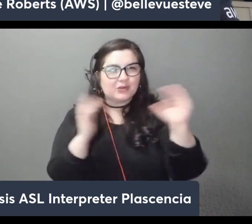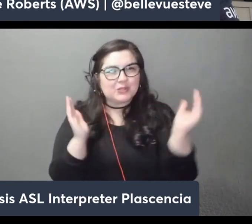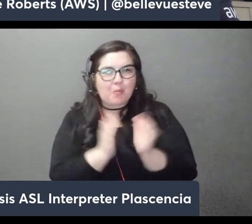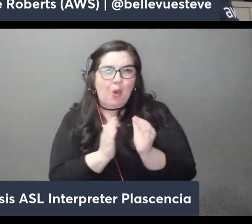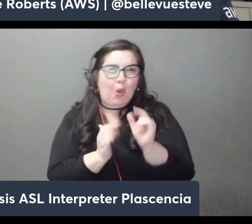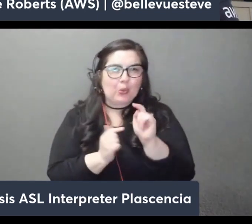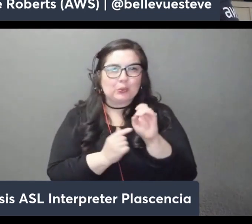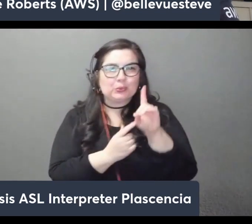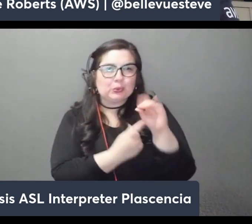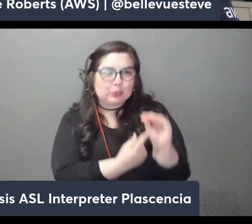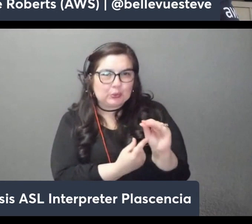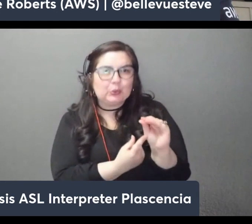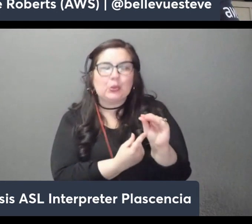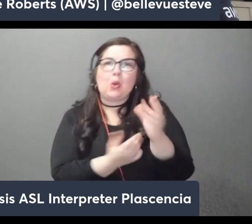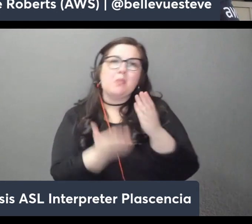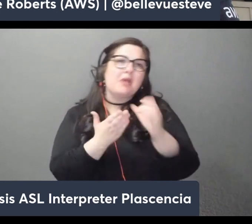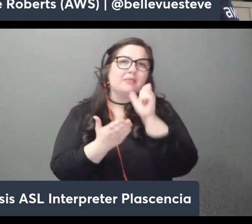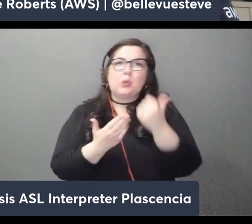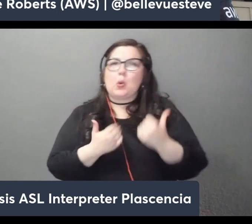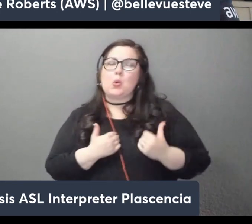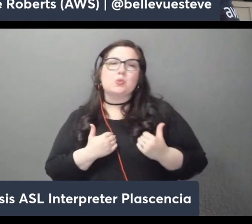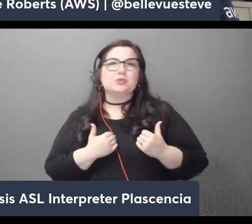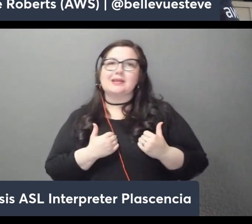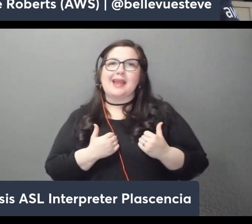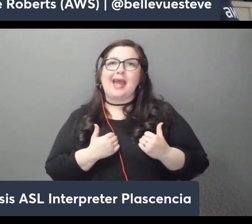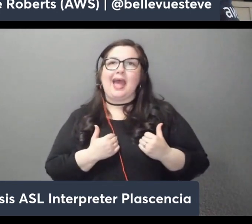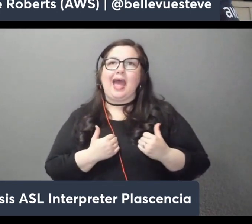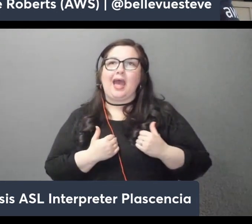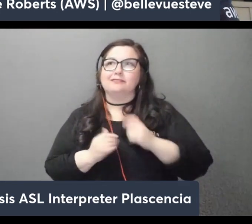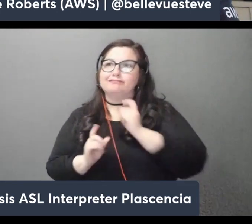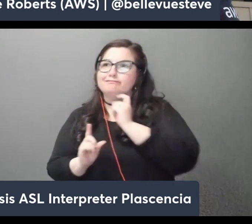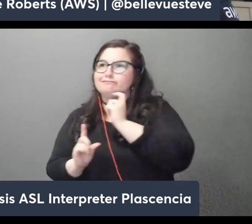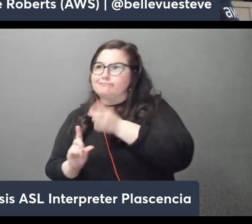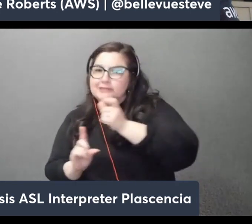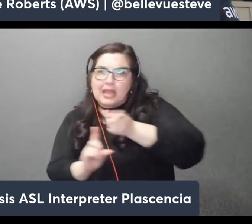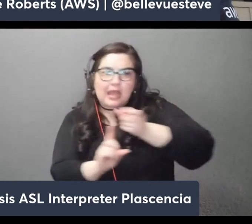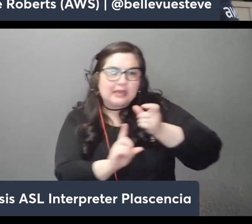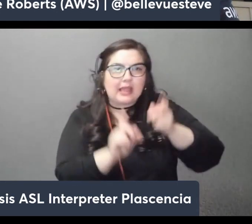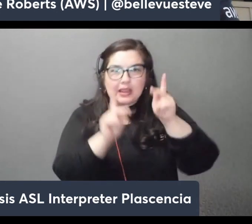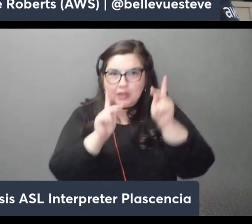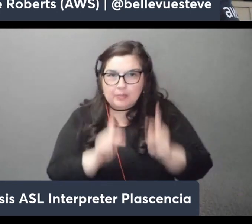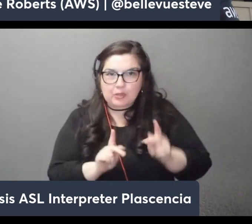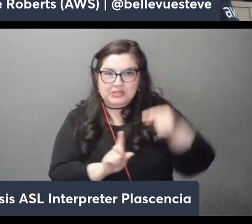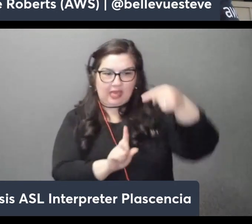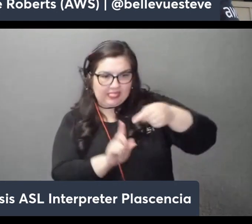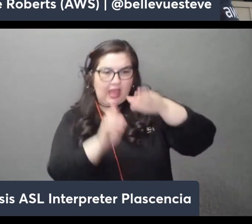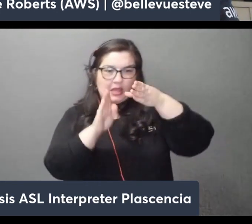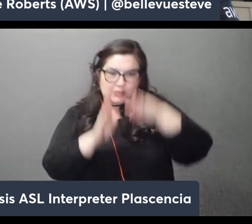you may not have dedicated people that you can say this person's working just on running our system.